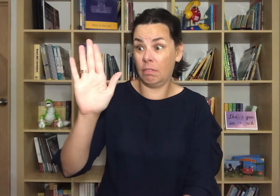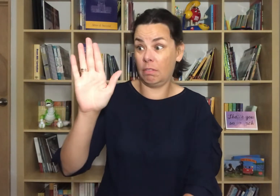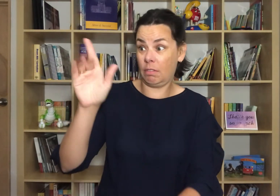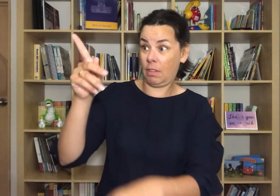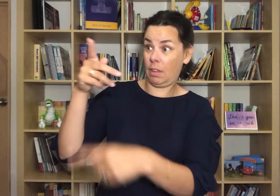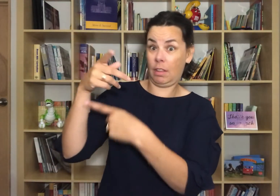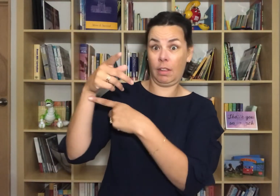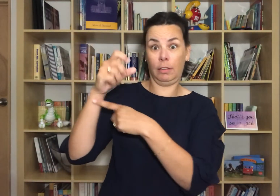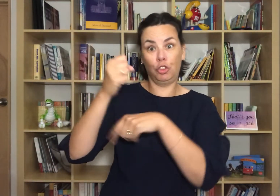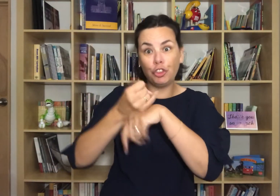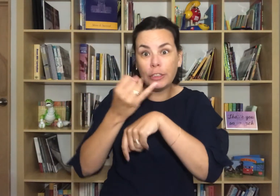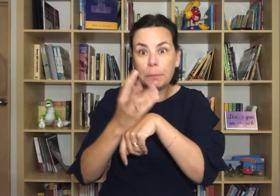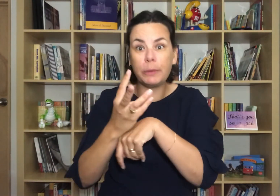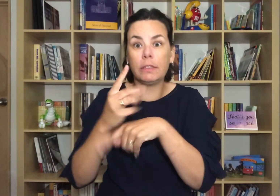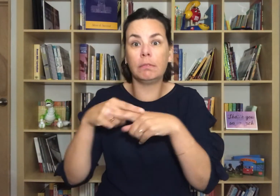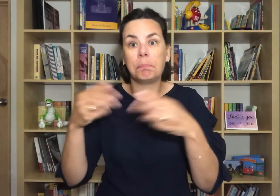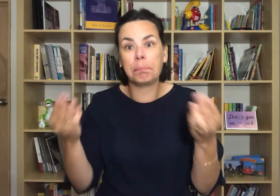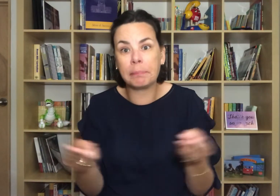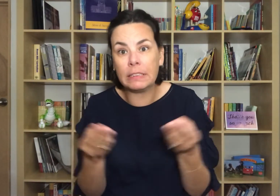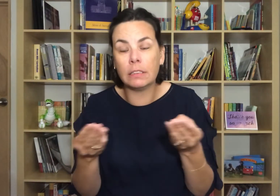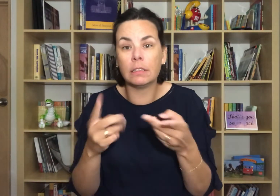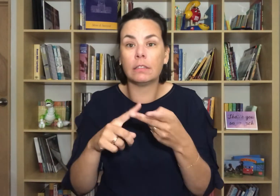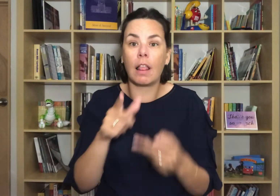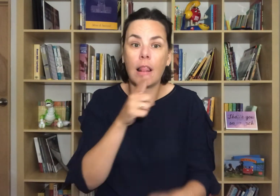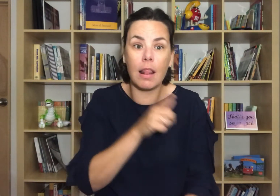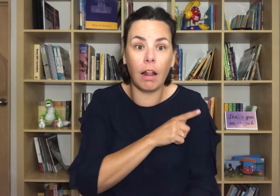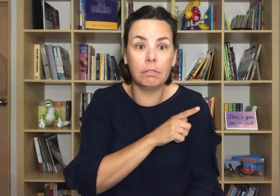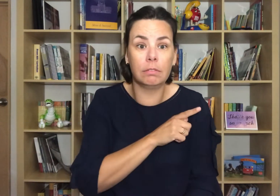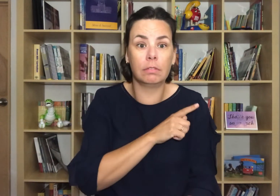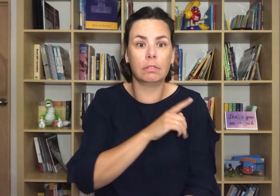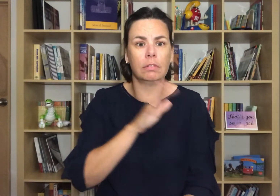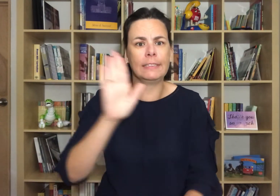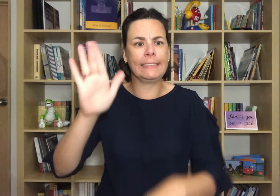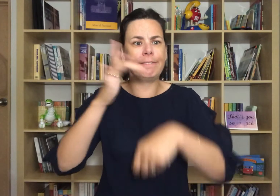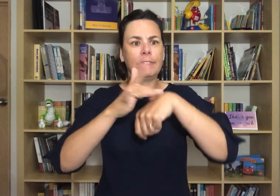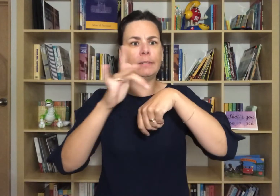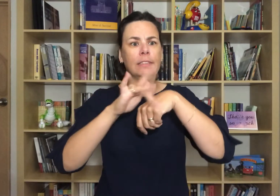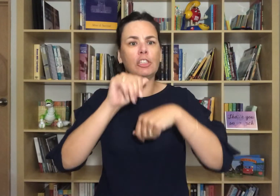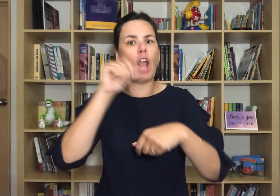Sir James Whitney in Belleville, Ernest C. Drury in Milton, Robarts in London. its availability is not acknowledged